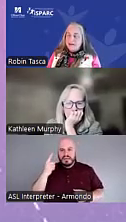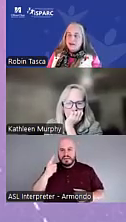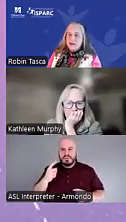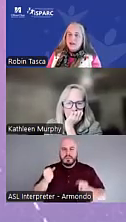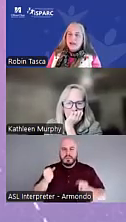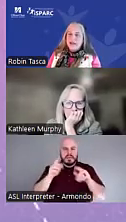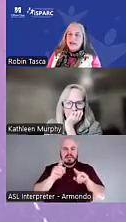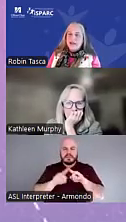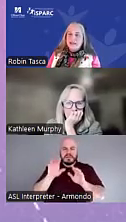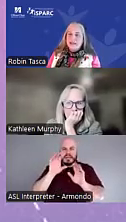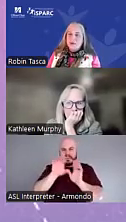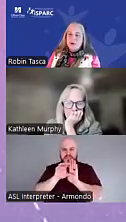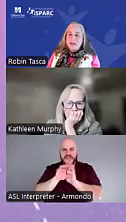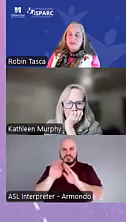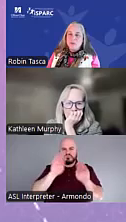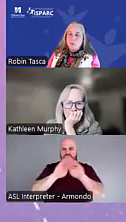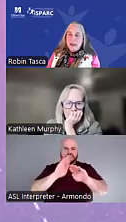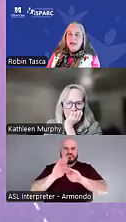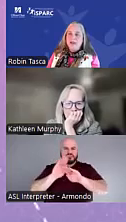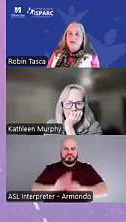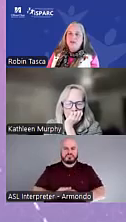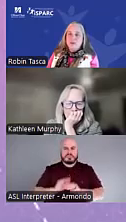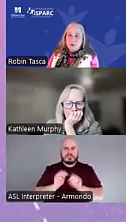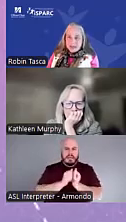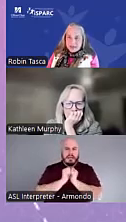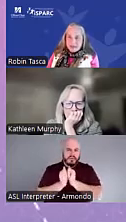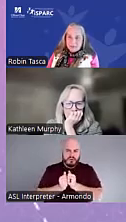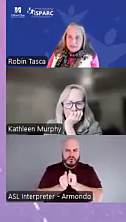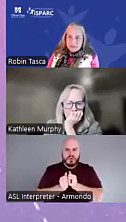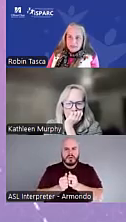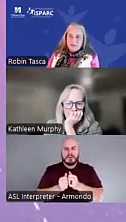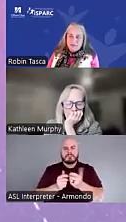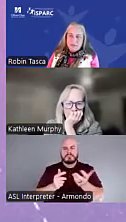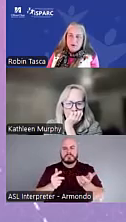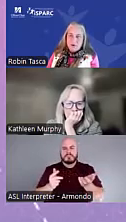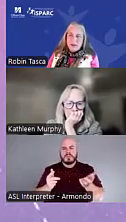And it is whatever way you created the PDF.